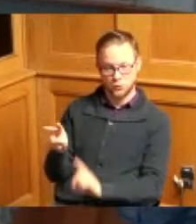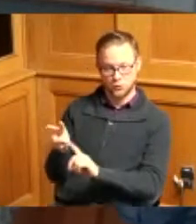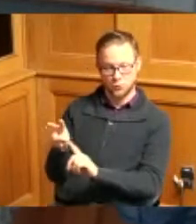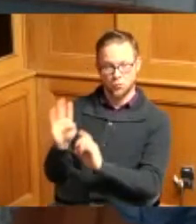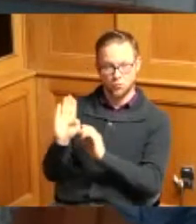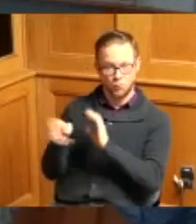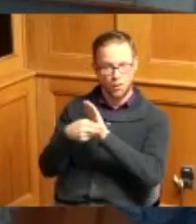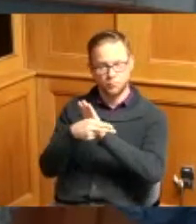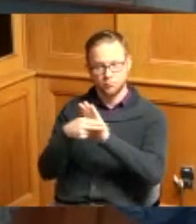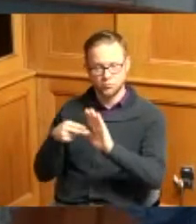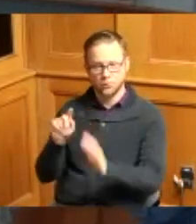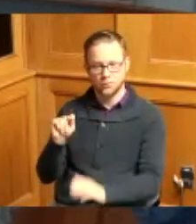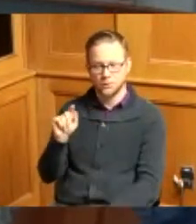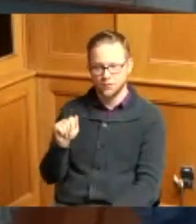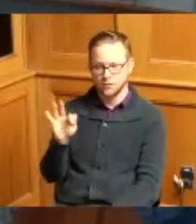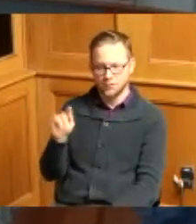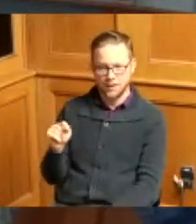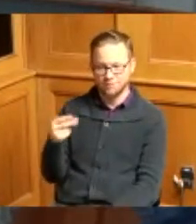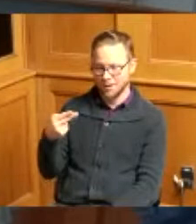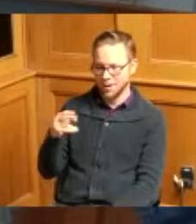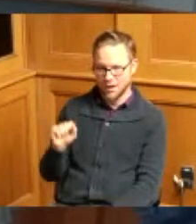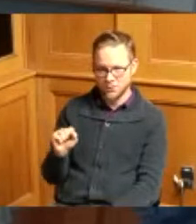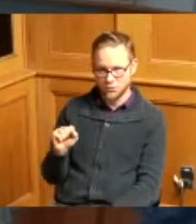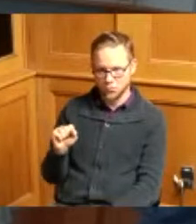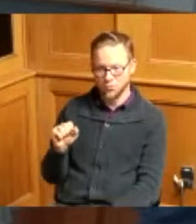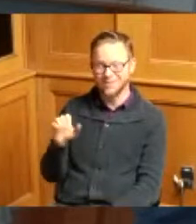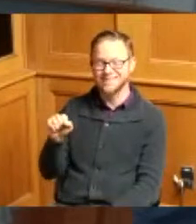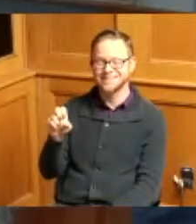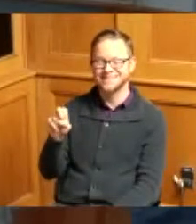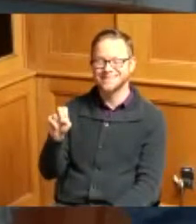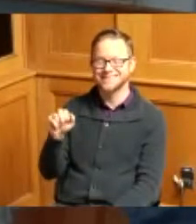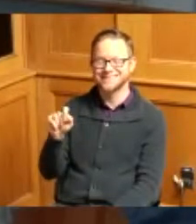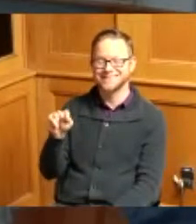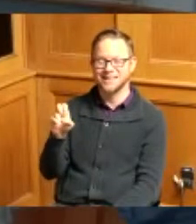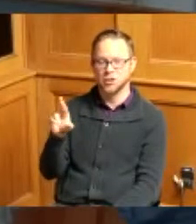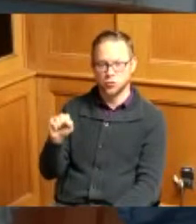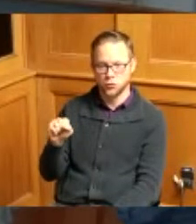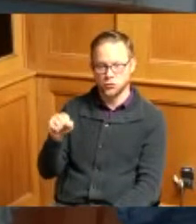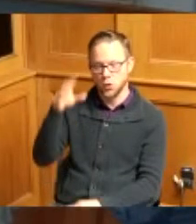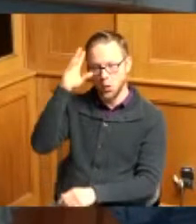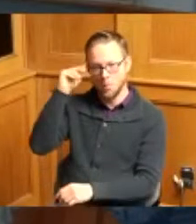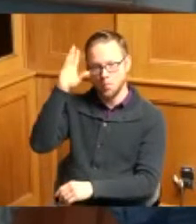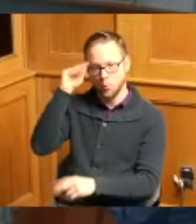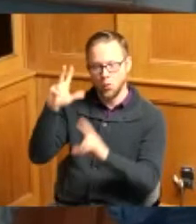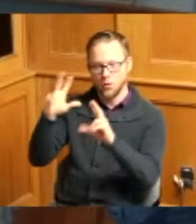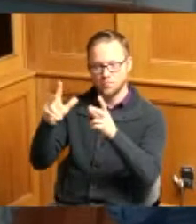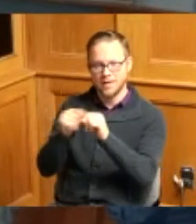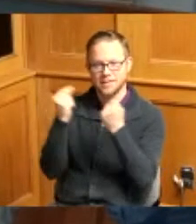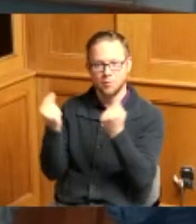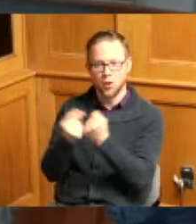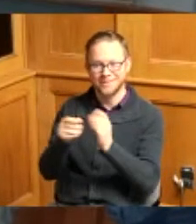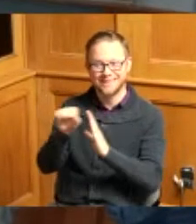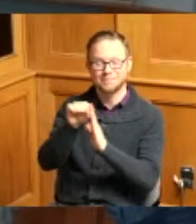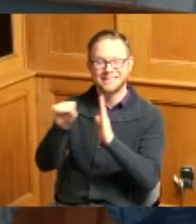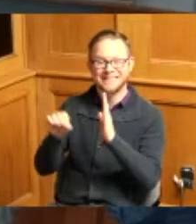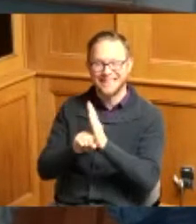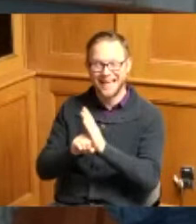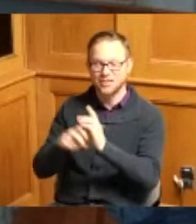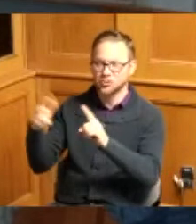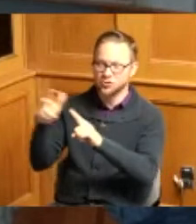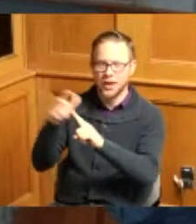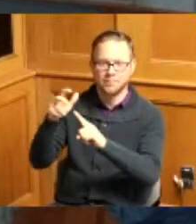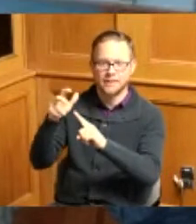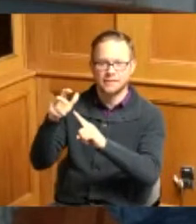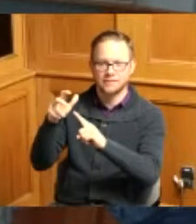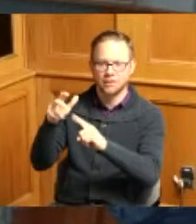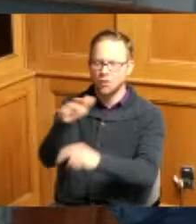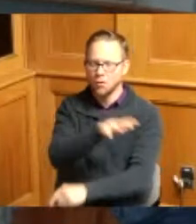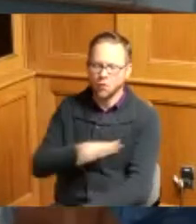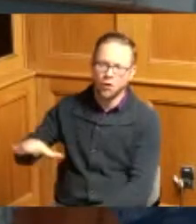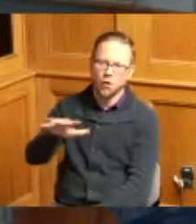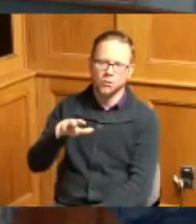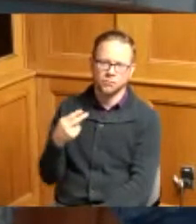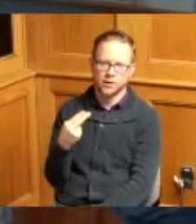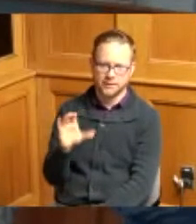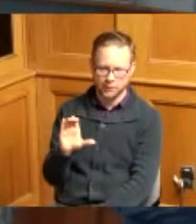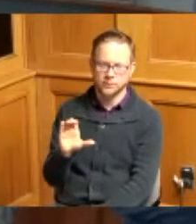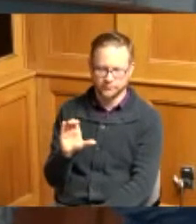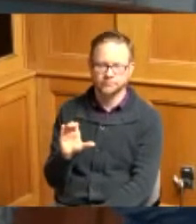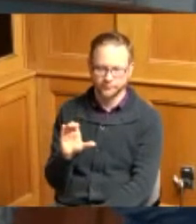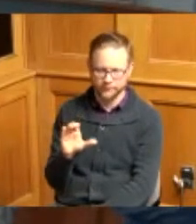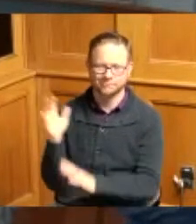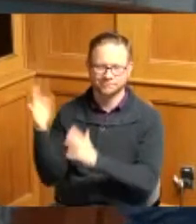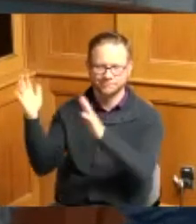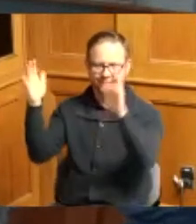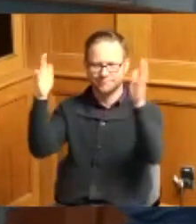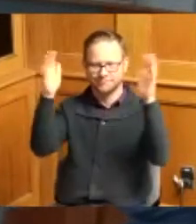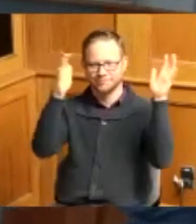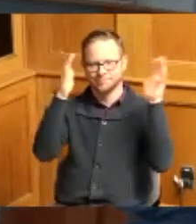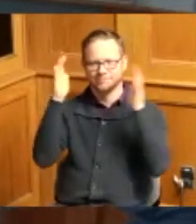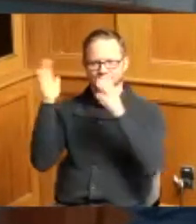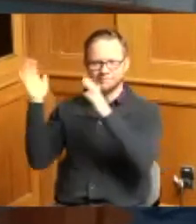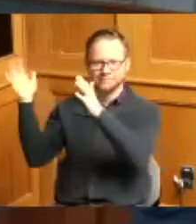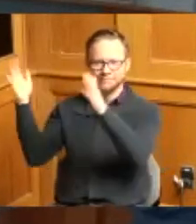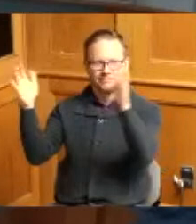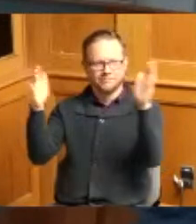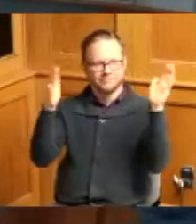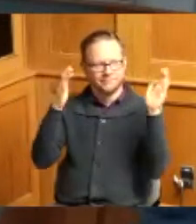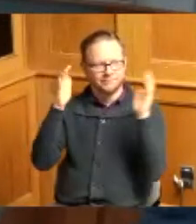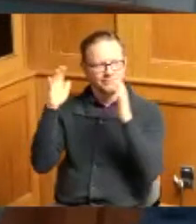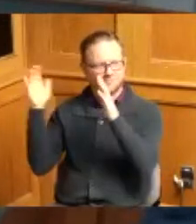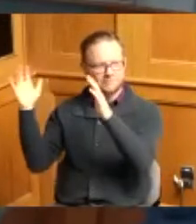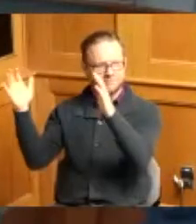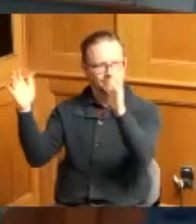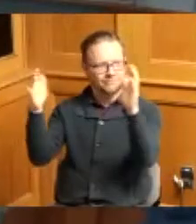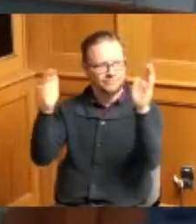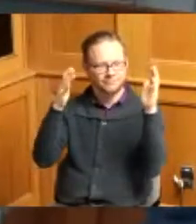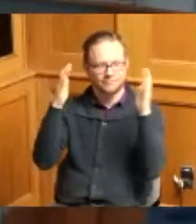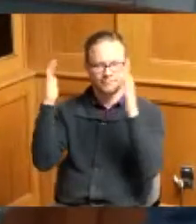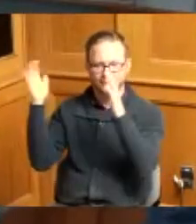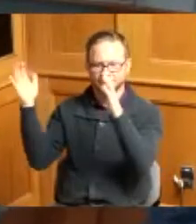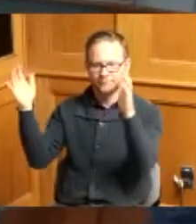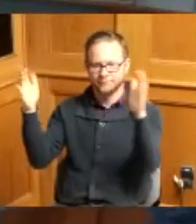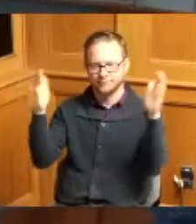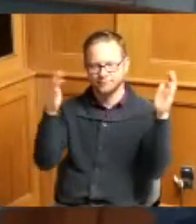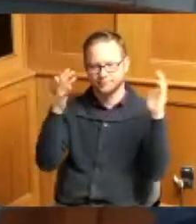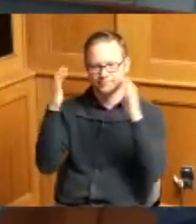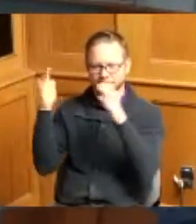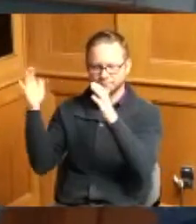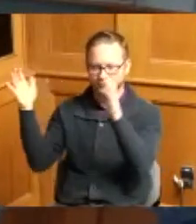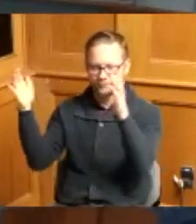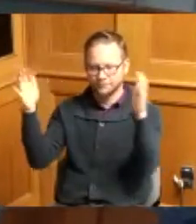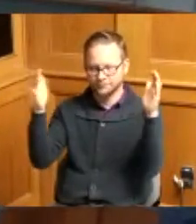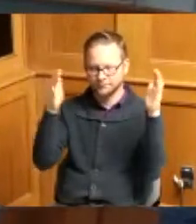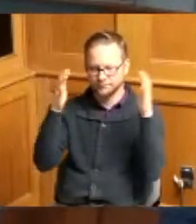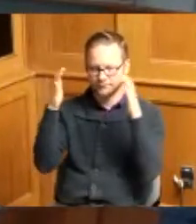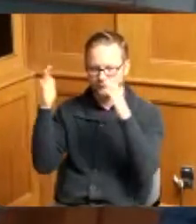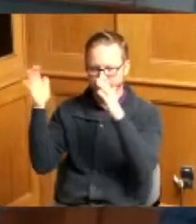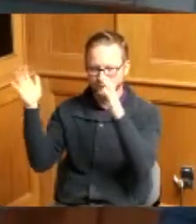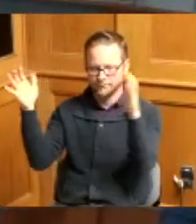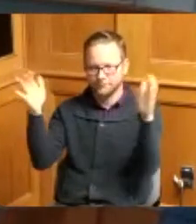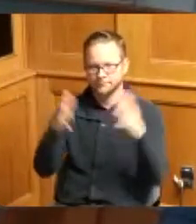known as Taft High School senators boys basketball teams state champions in all of Hamilton County